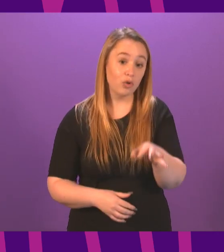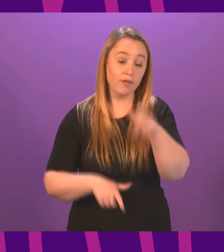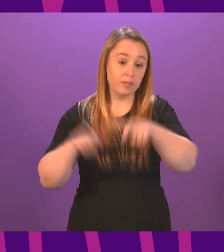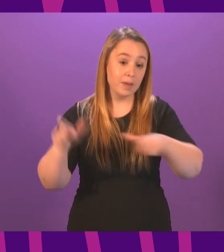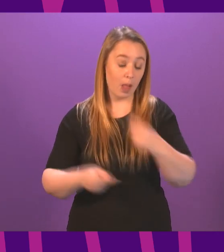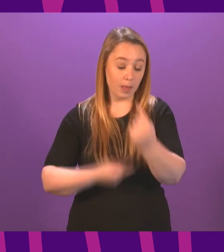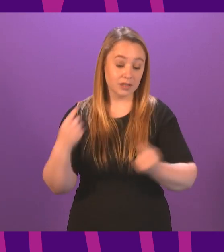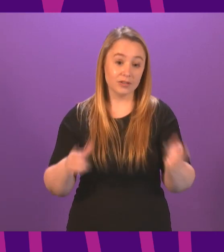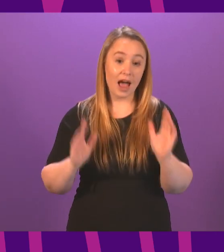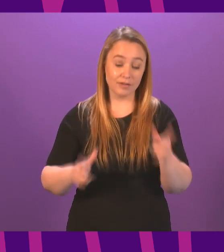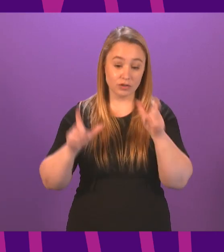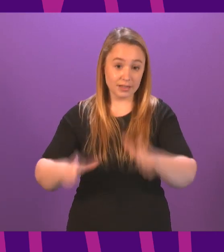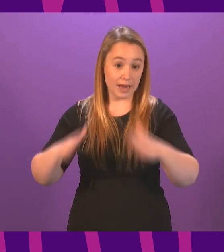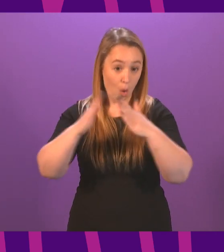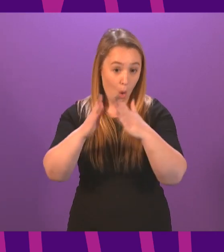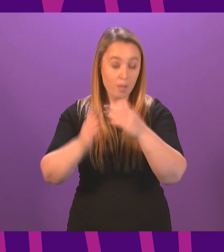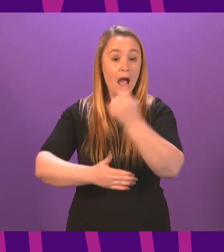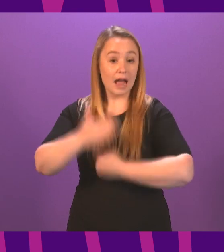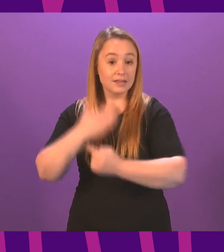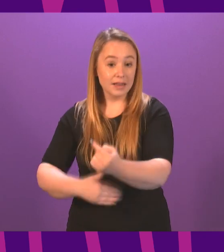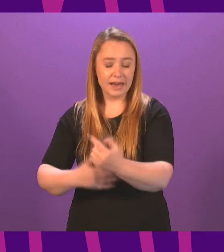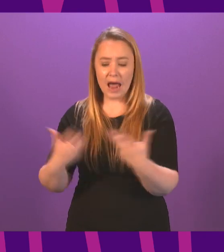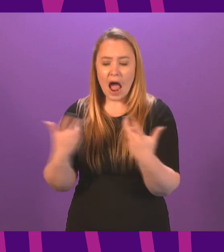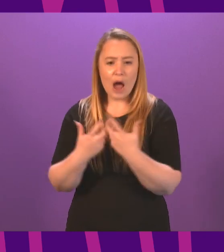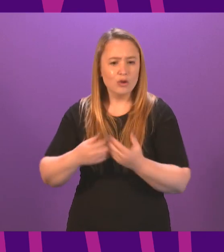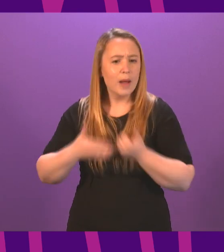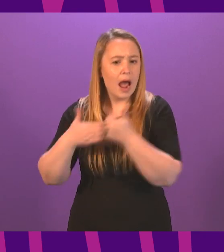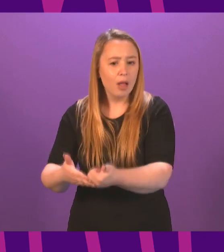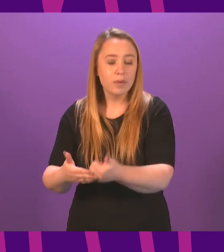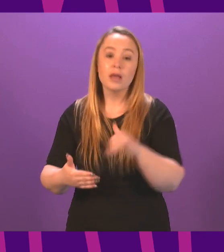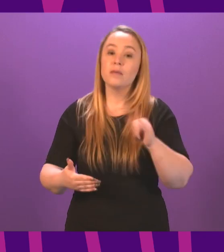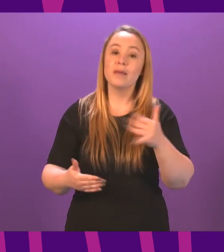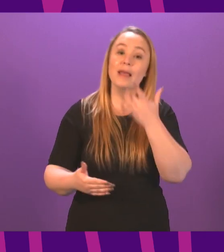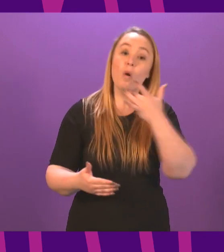accommodation such as hotel rooms be offered free to those who need them?” She replied: